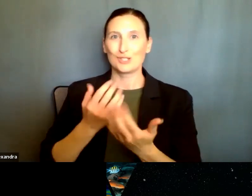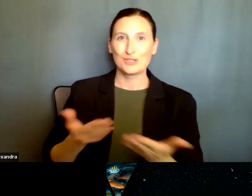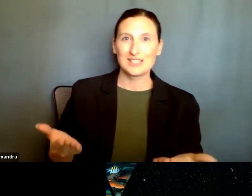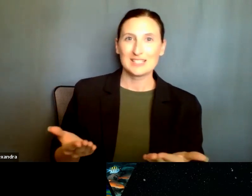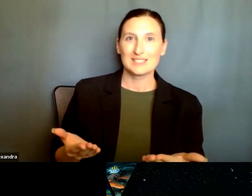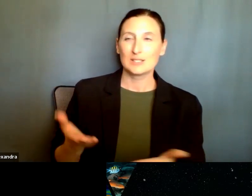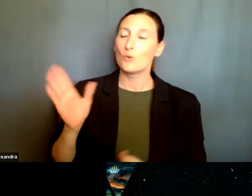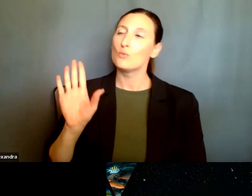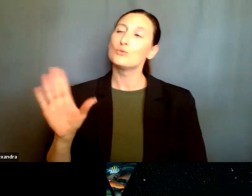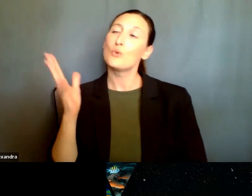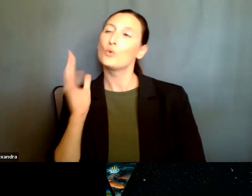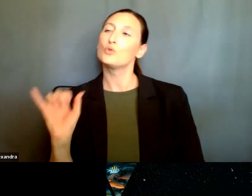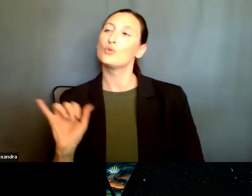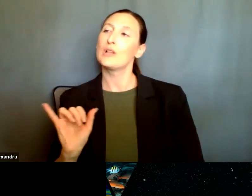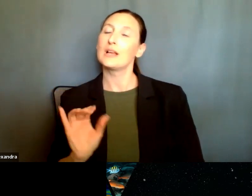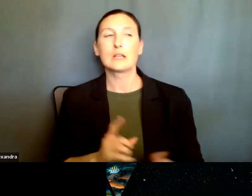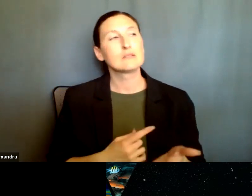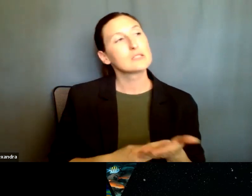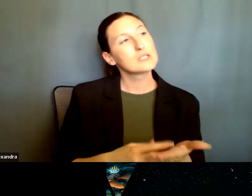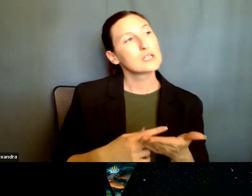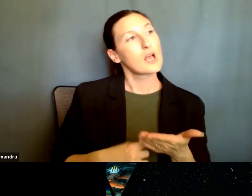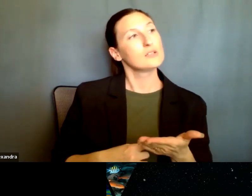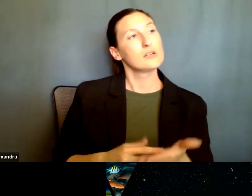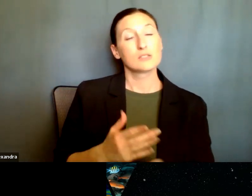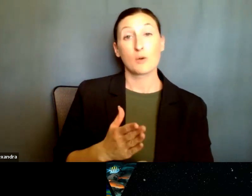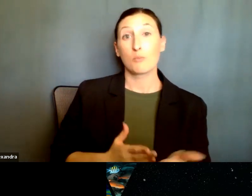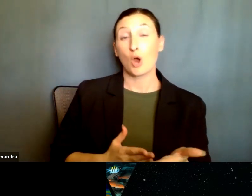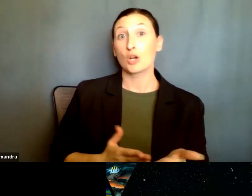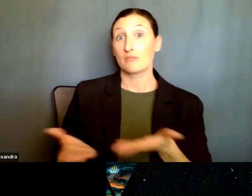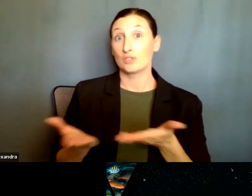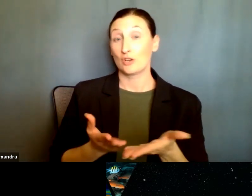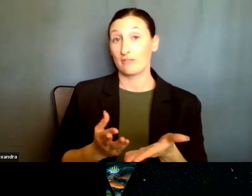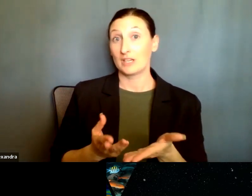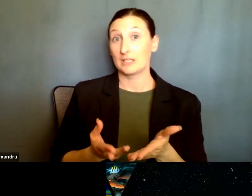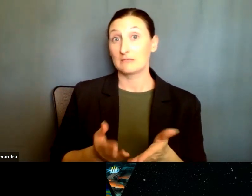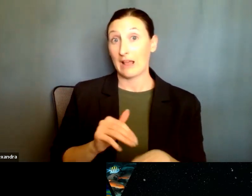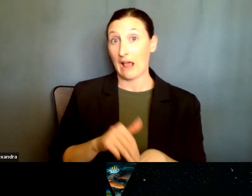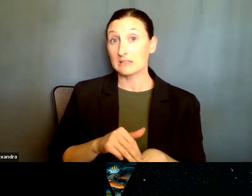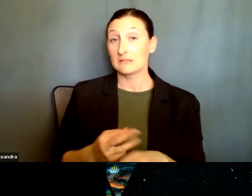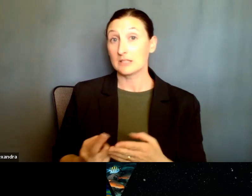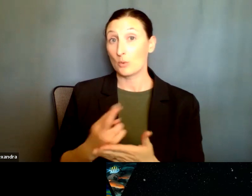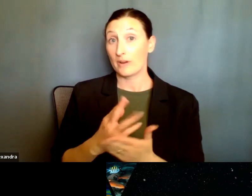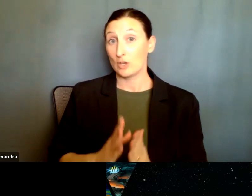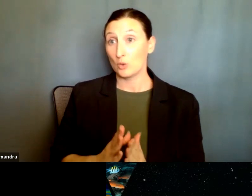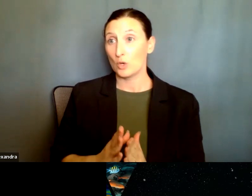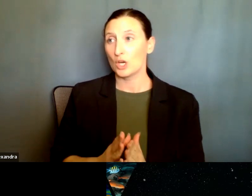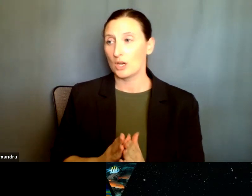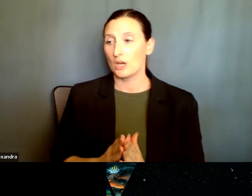The discussions, part of serving as a reviewer, a lot of it is panel review.